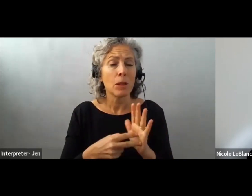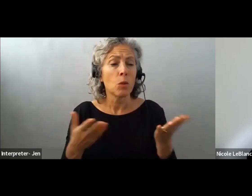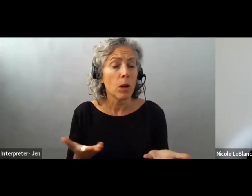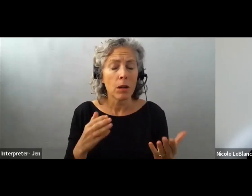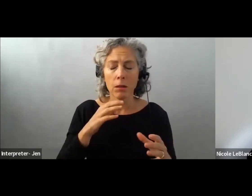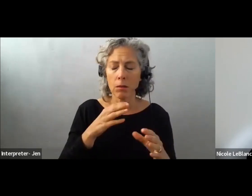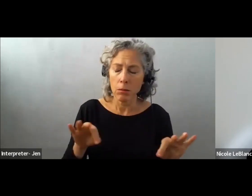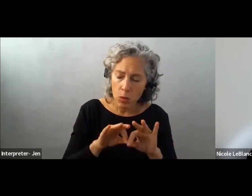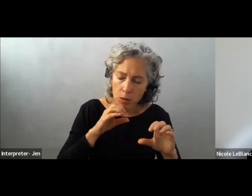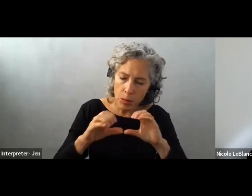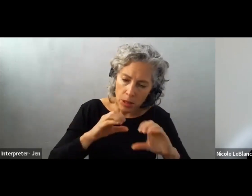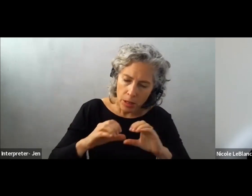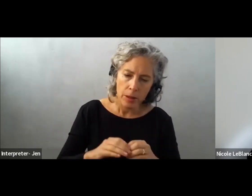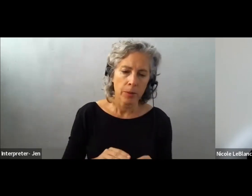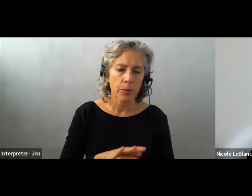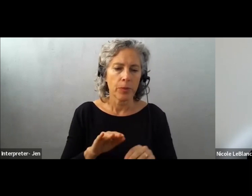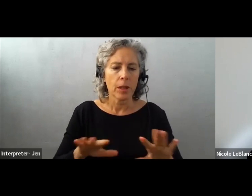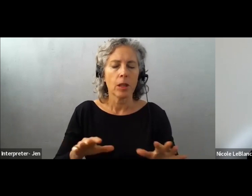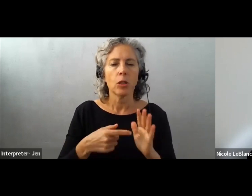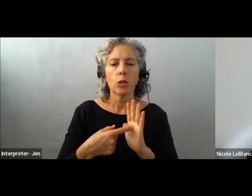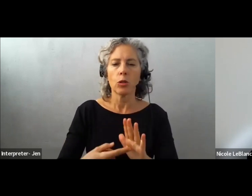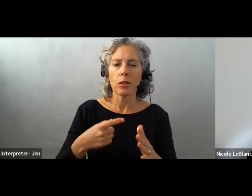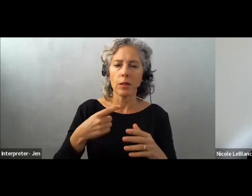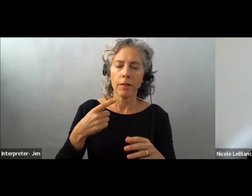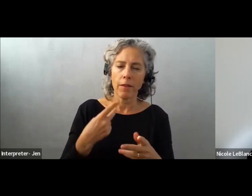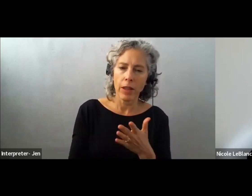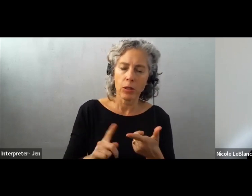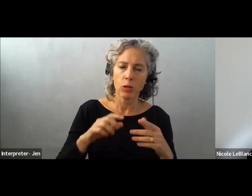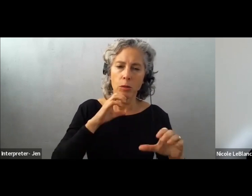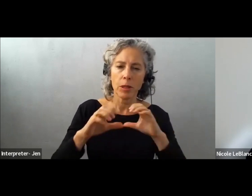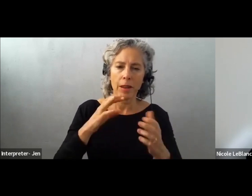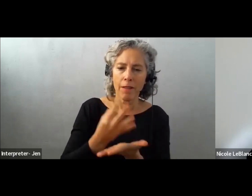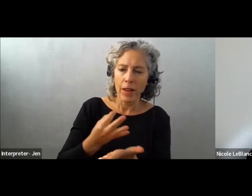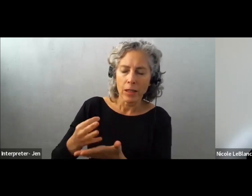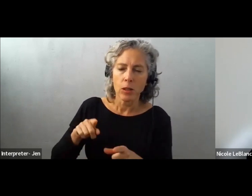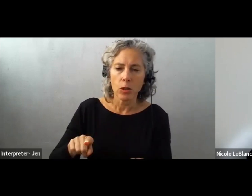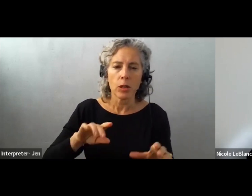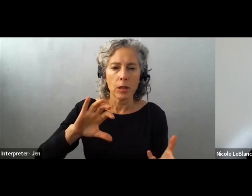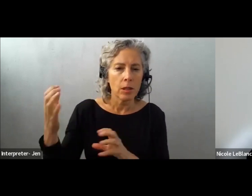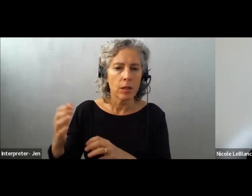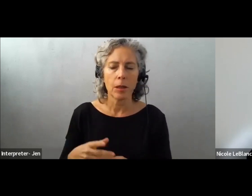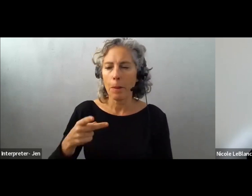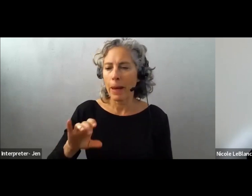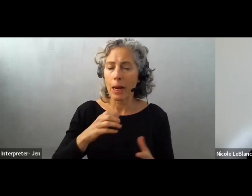pandemic serve the consequences for failure to communicate the facts during a crisis, the panic buying and utter disregard for